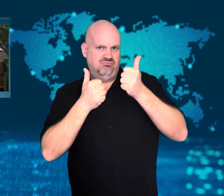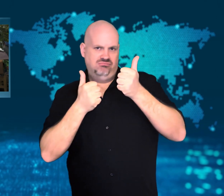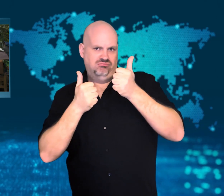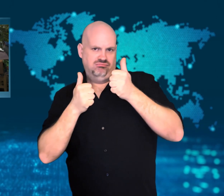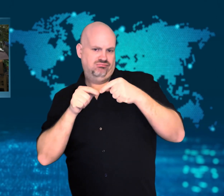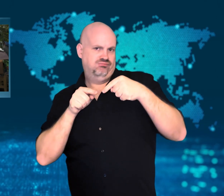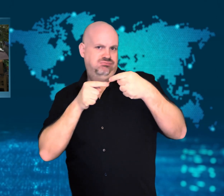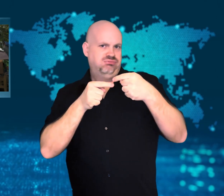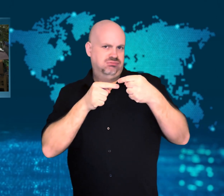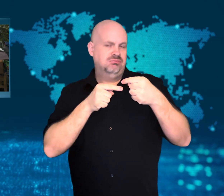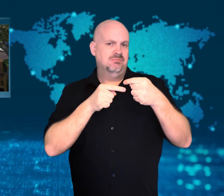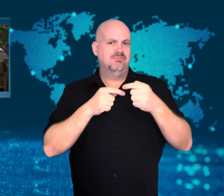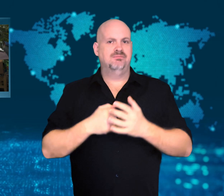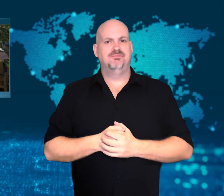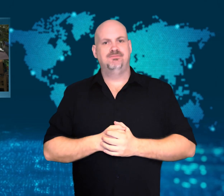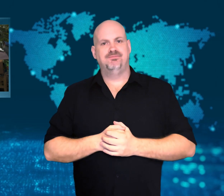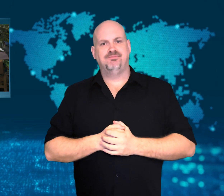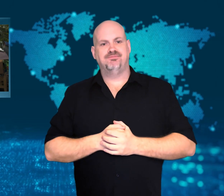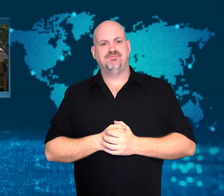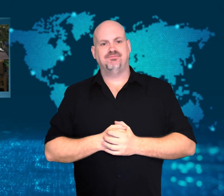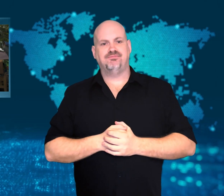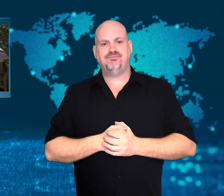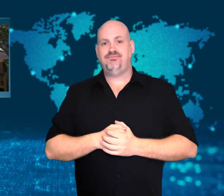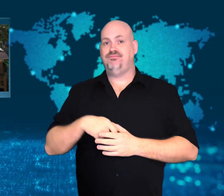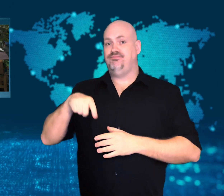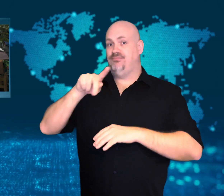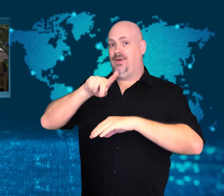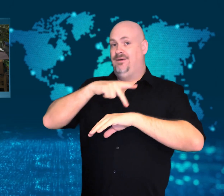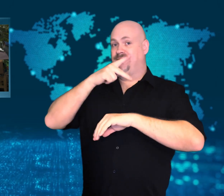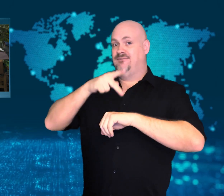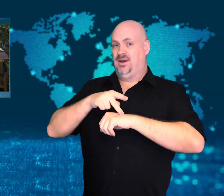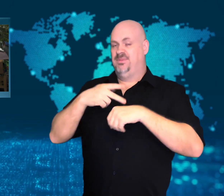pressure from UNICEF and WHO.